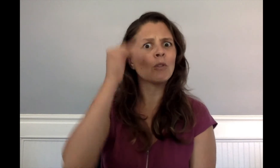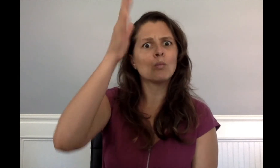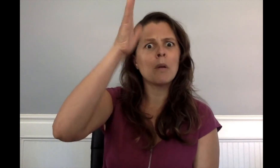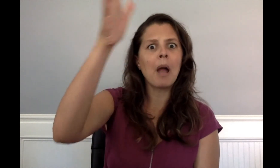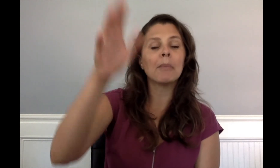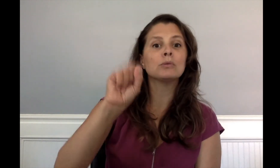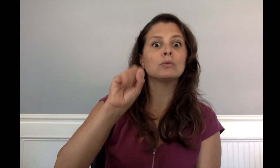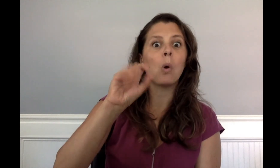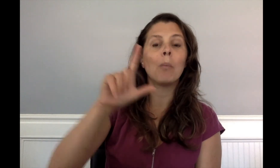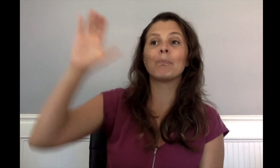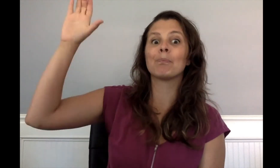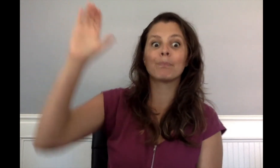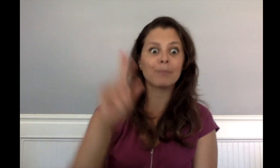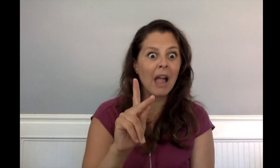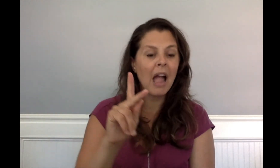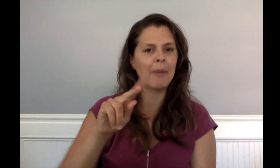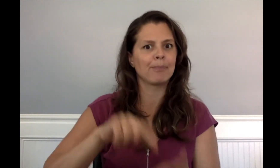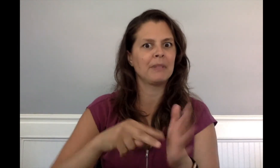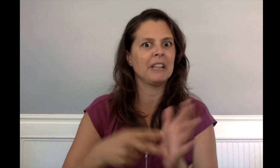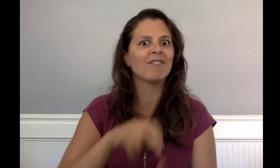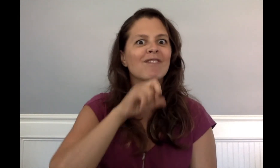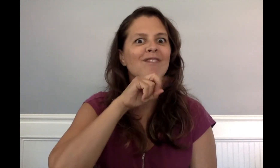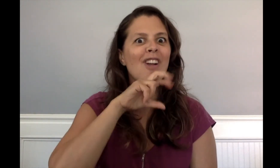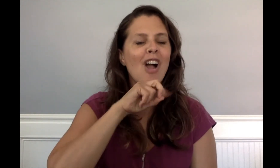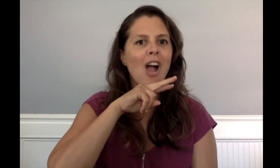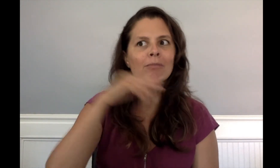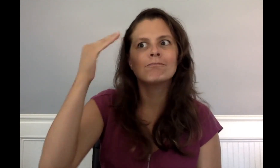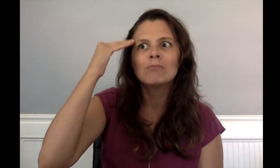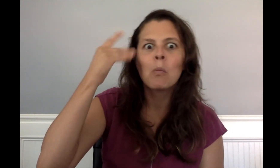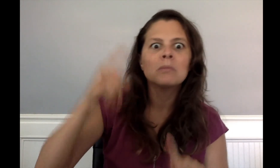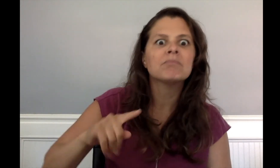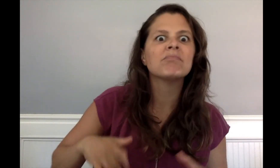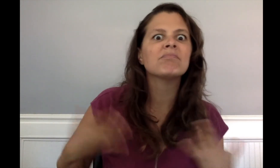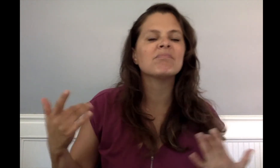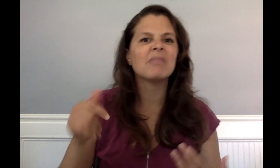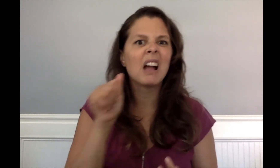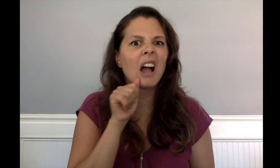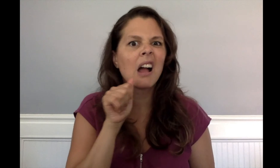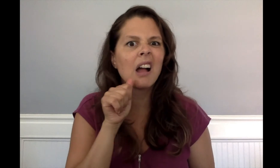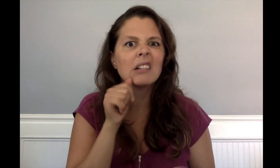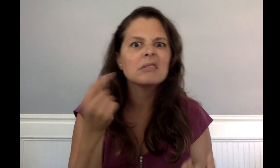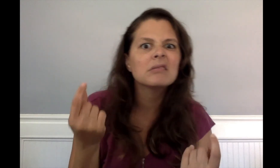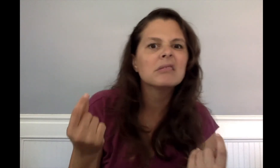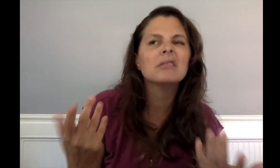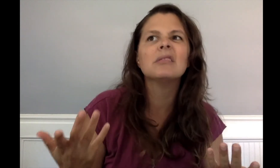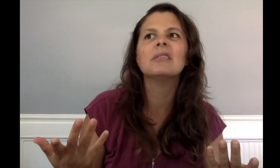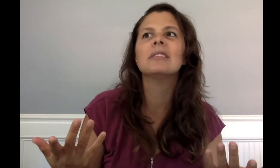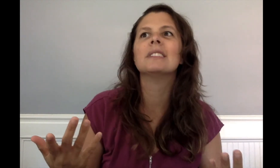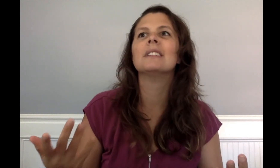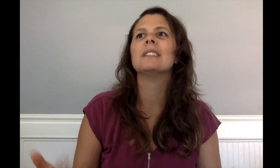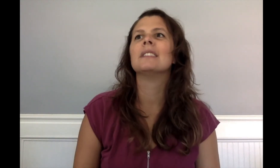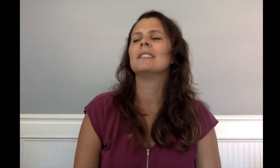And that meant Frog had to know something more about Aggie and her secret.